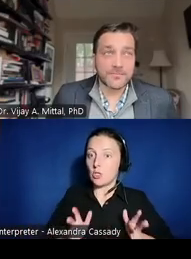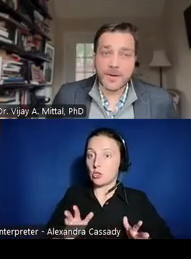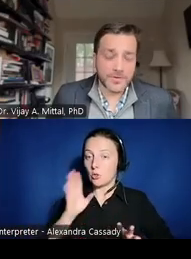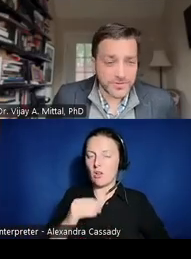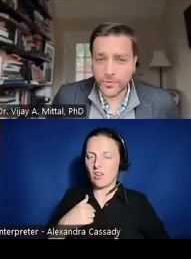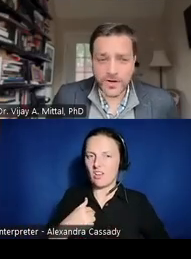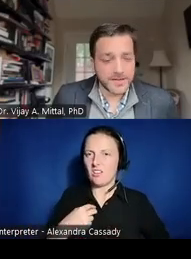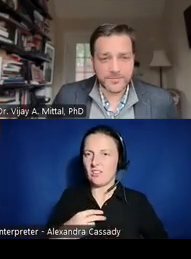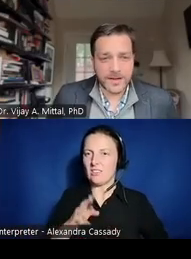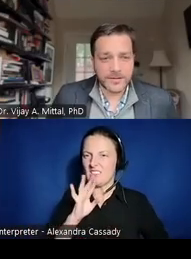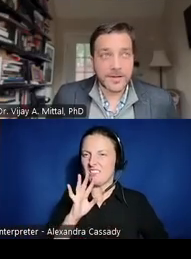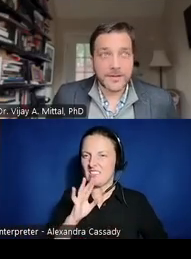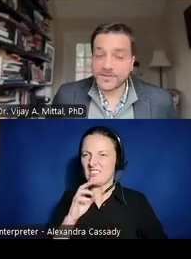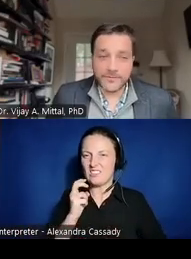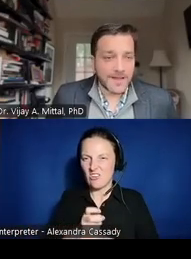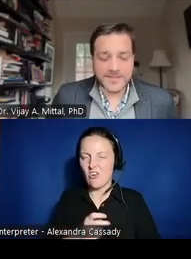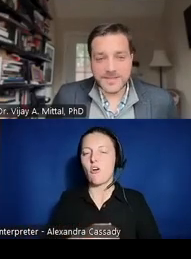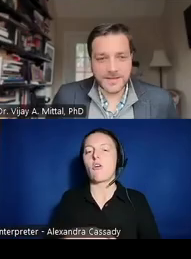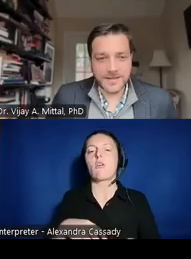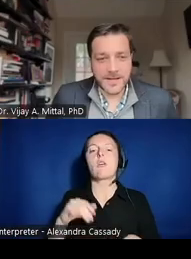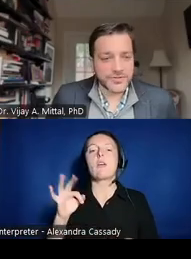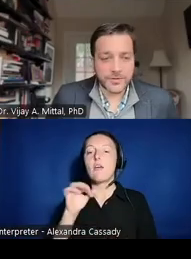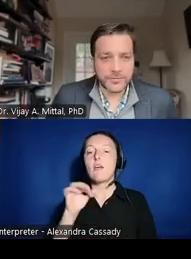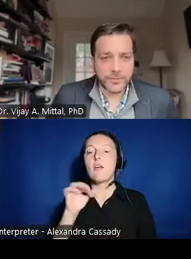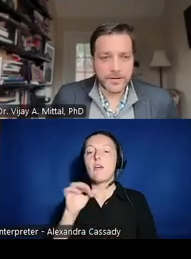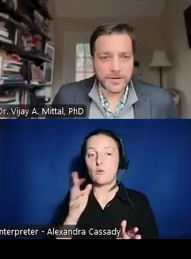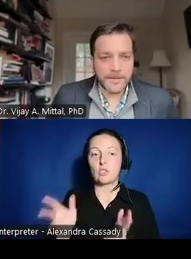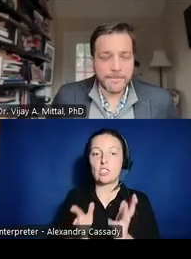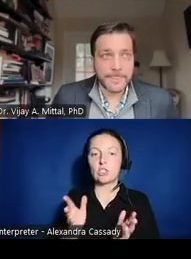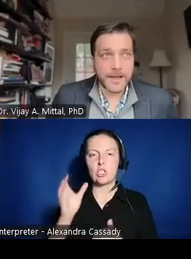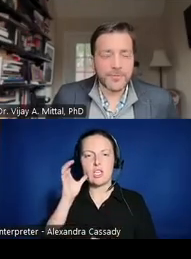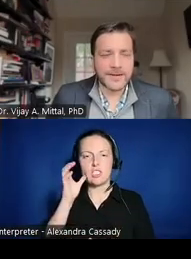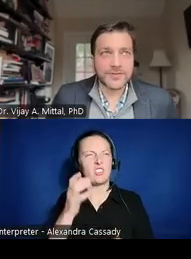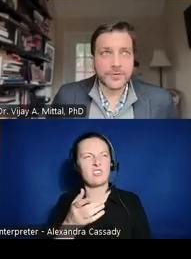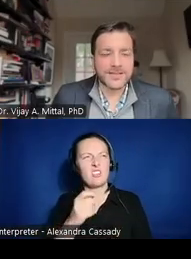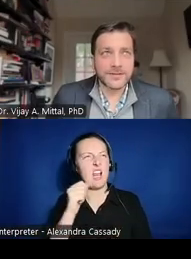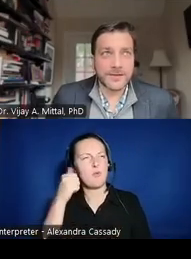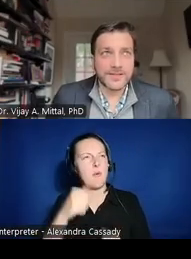remember the story. as well. There's a famous study in Nature where um raiders couldn't tell the